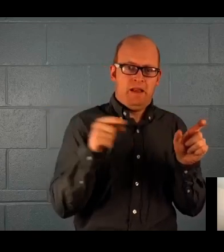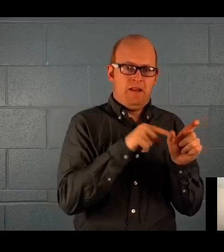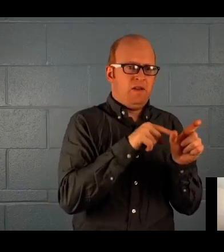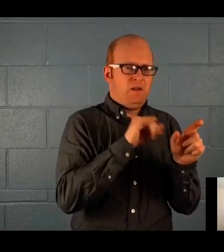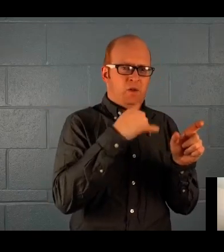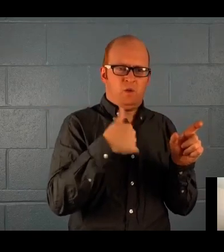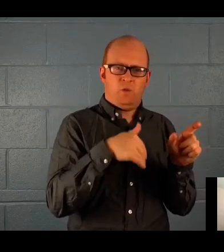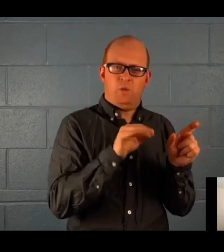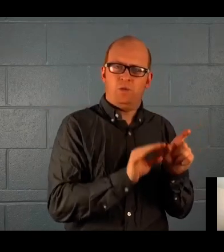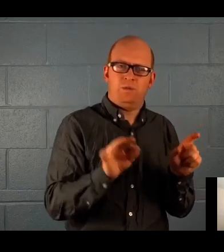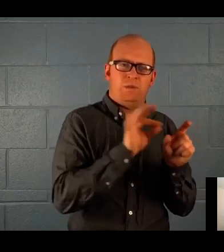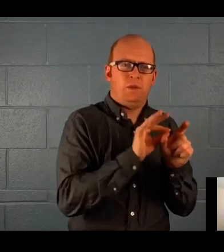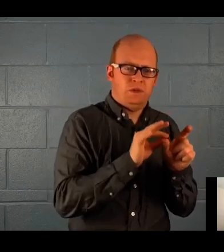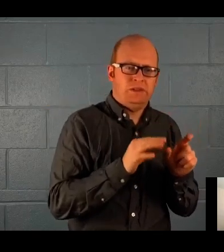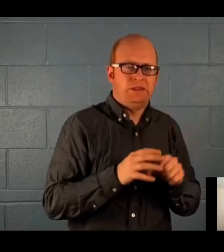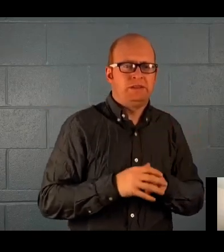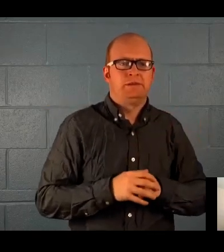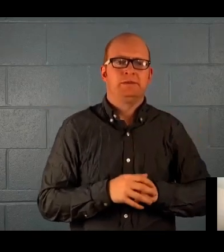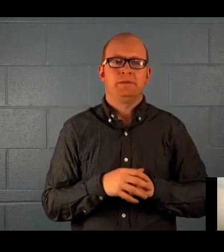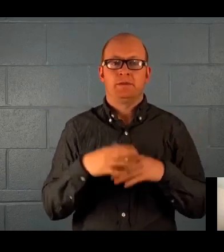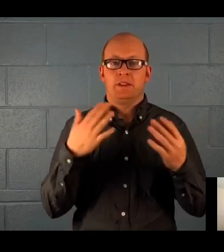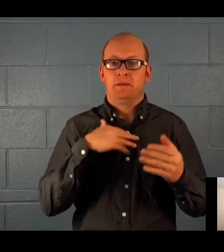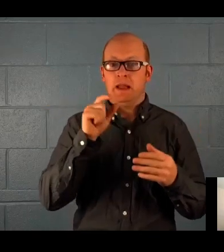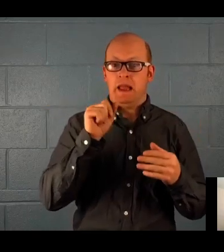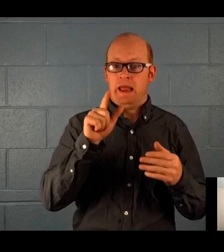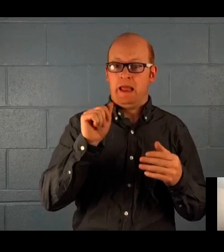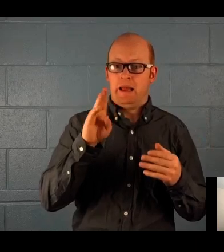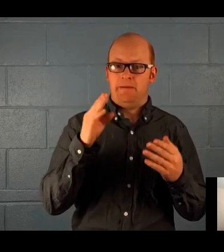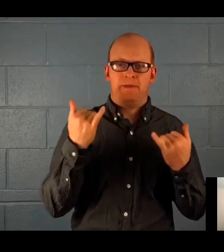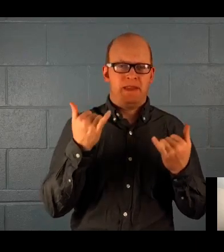to re-engineer this dual vector system, so as to prevent